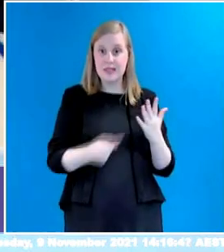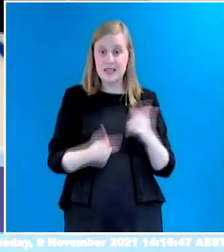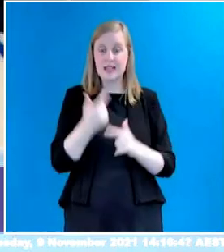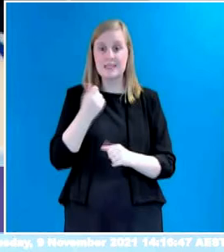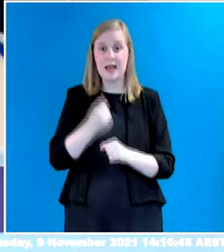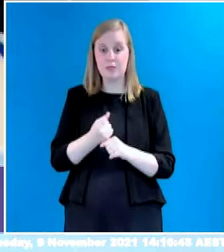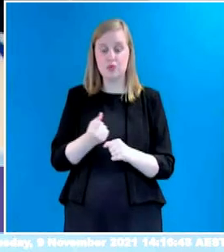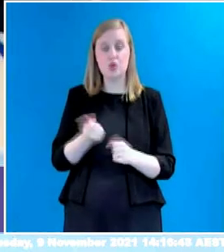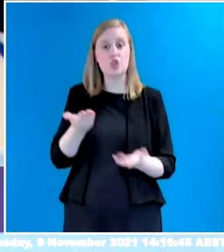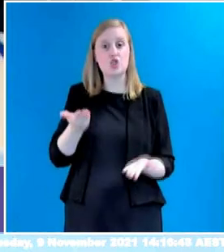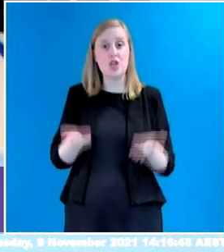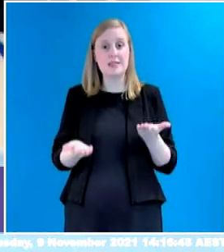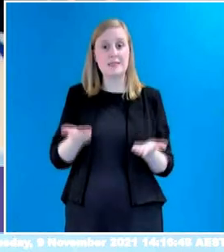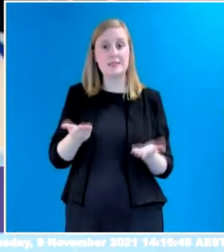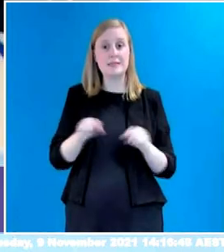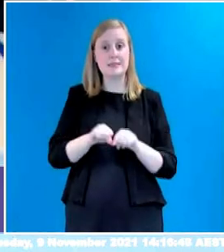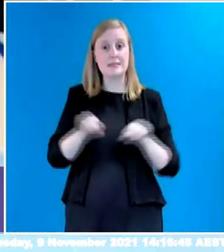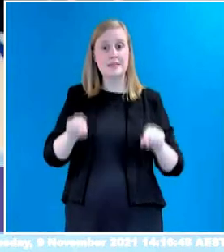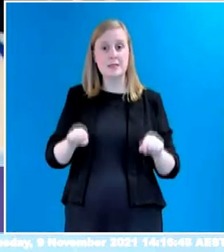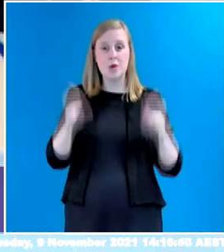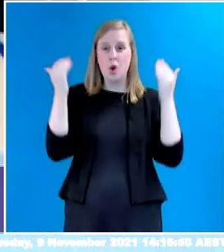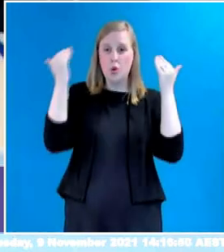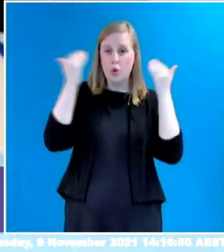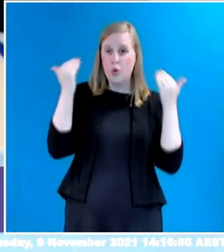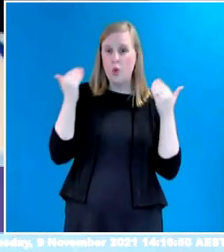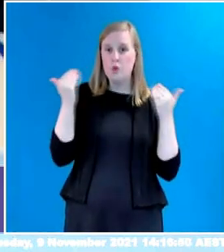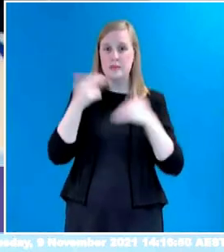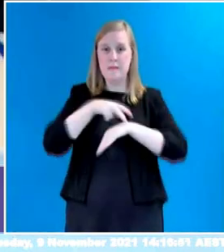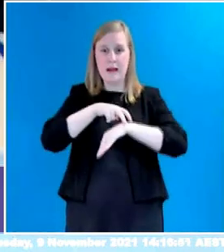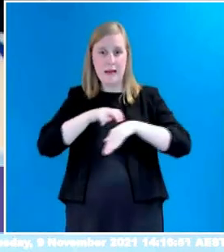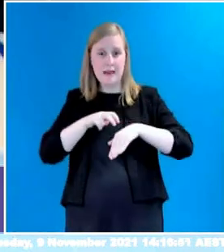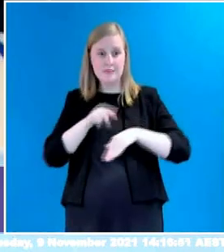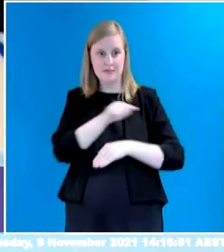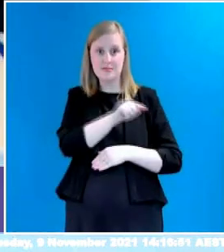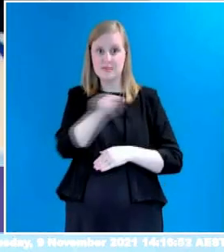So there were a couple of areas where it was stressed that enhanced efforts may